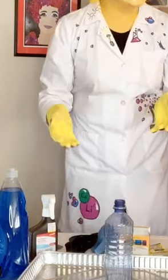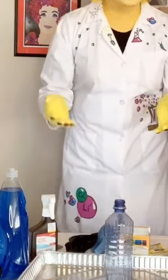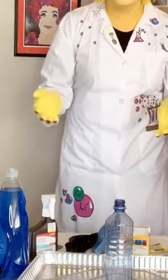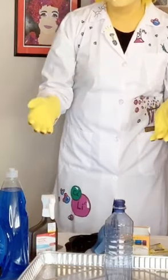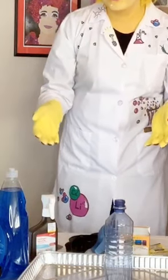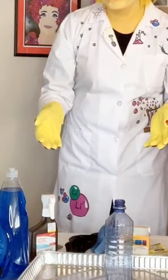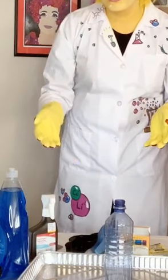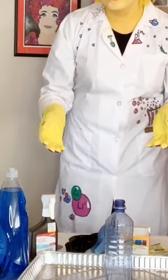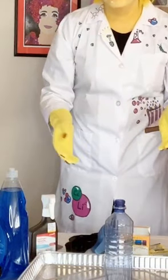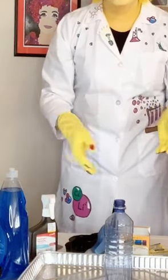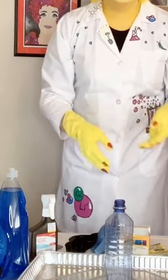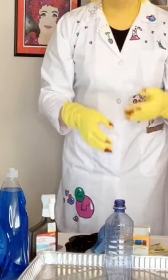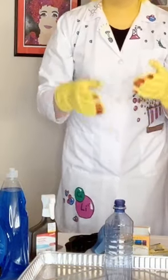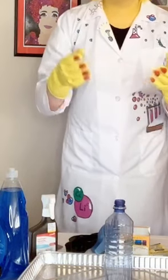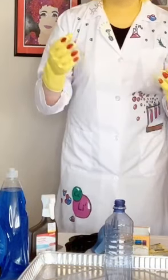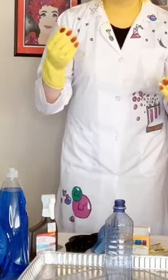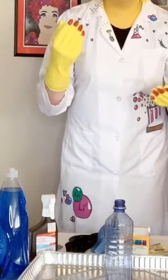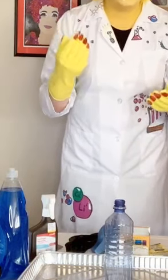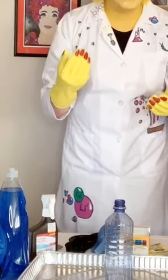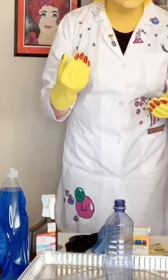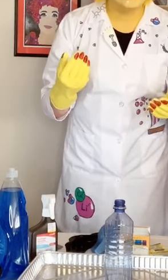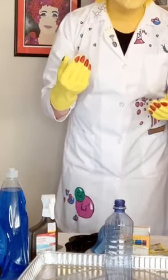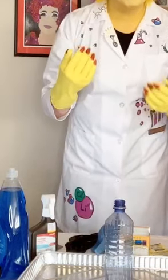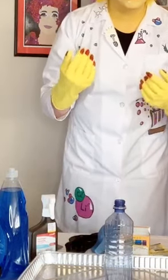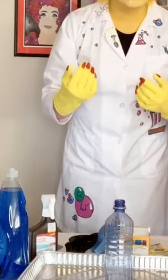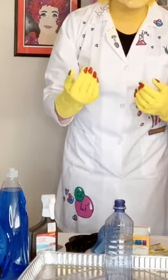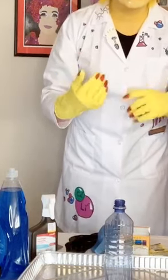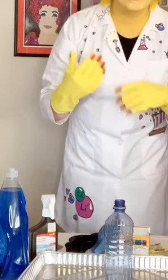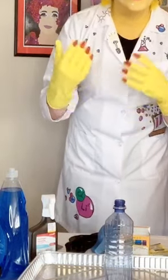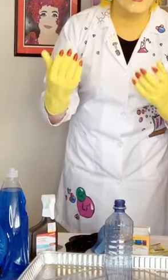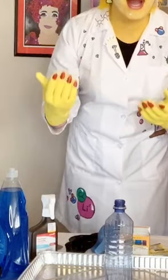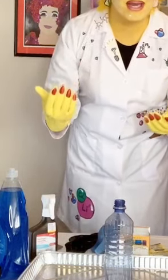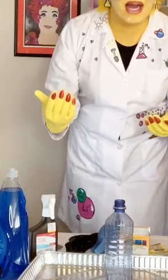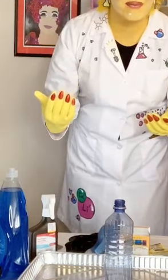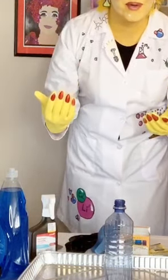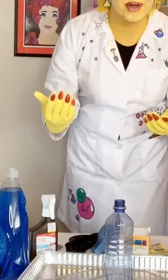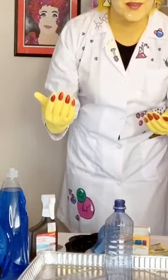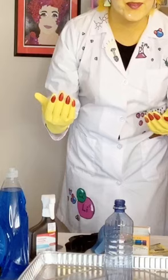probably the best thing. It does smell mostly like bread after.